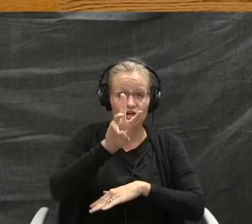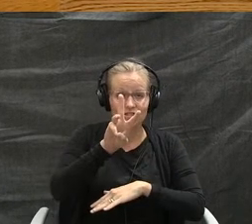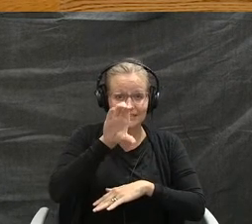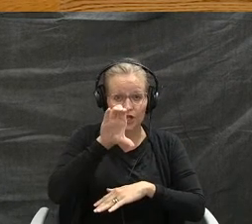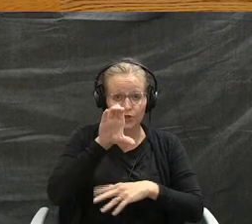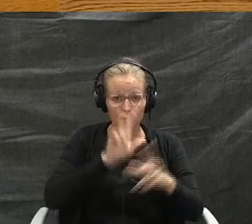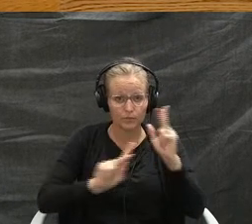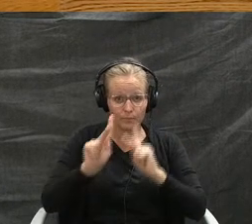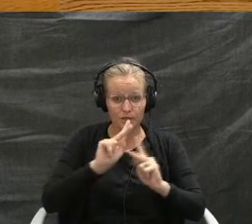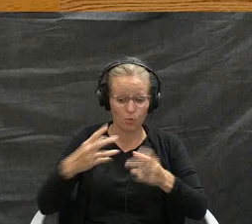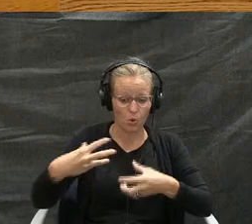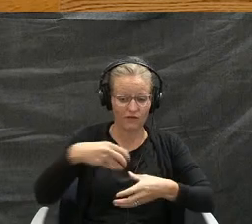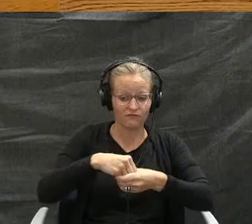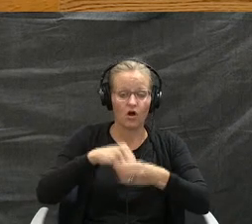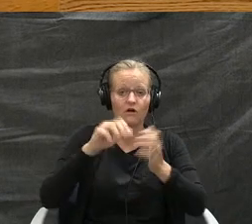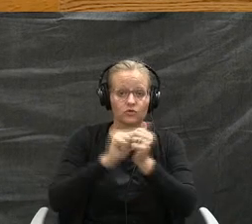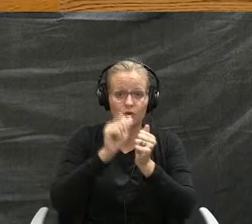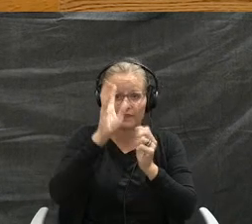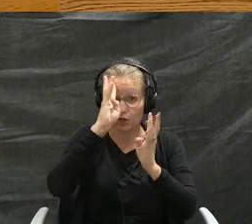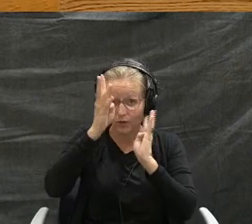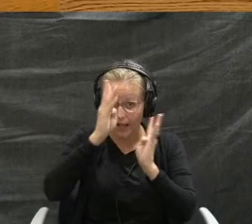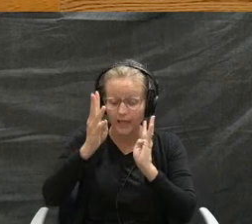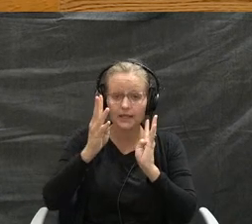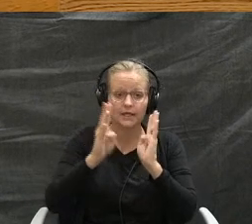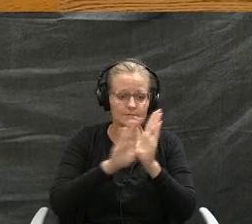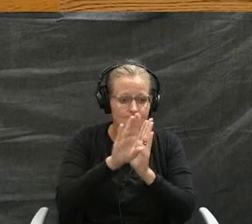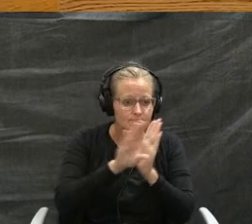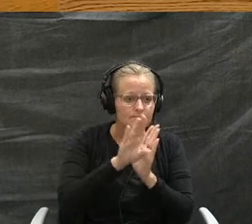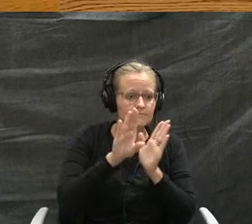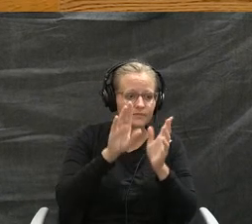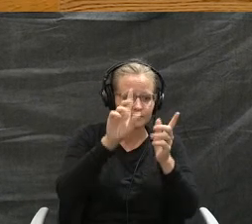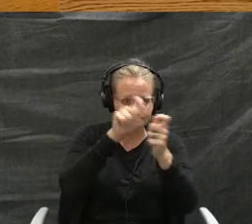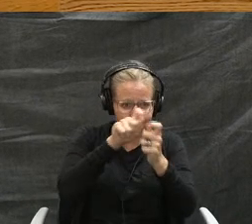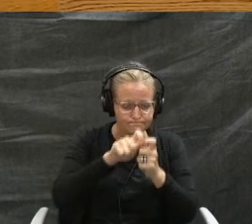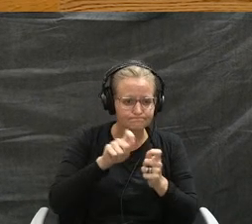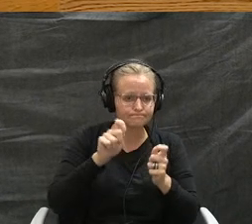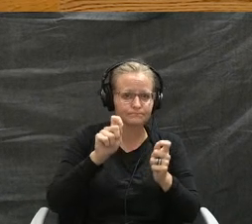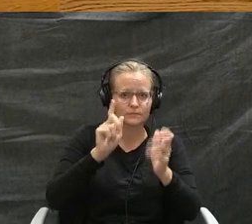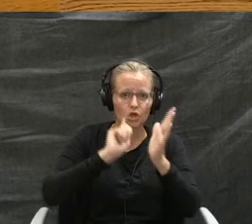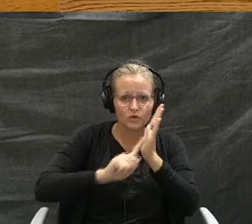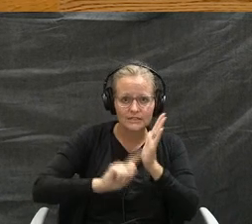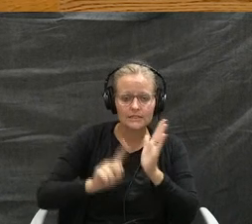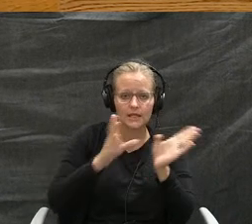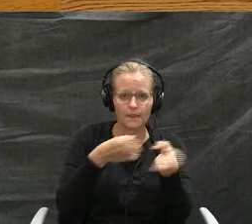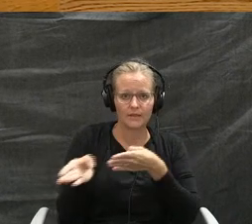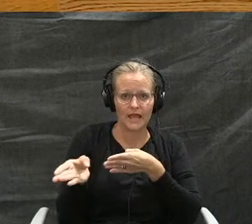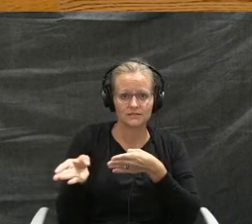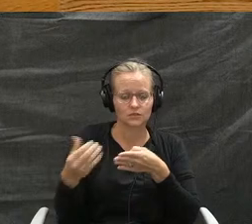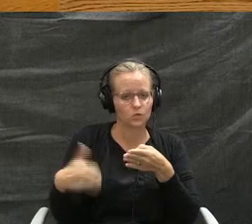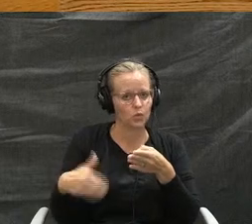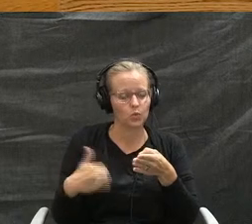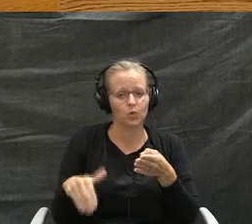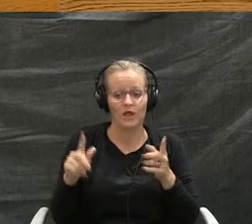they've gone through a lot of the questions that parents are thinking about already and